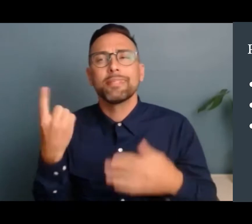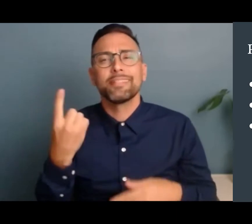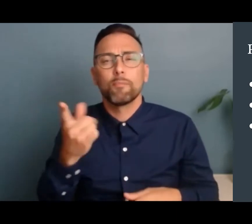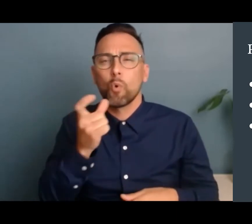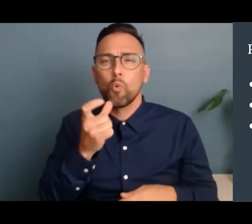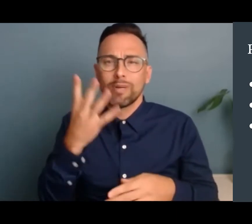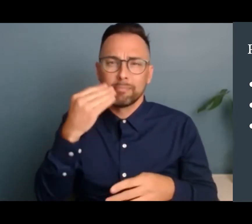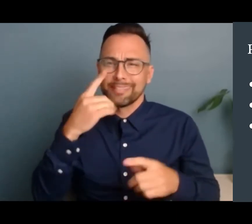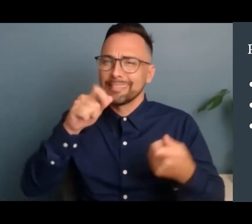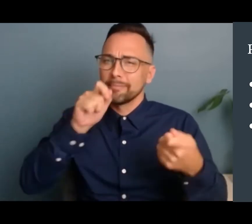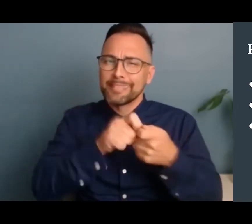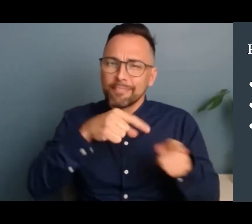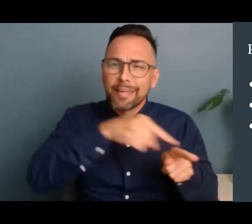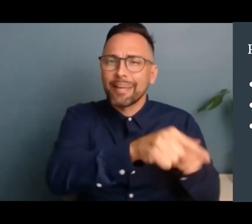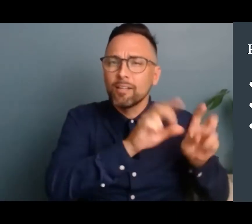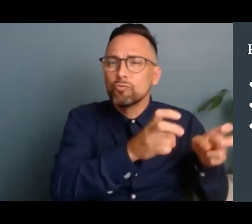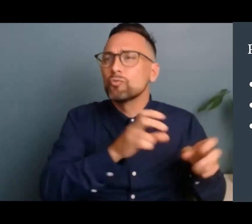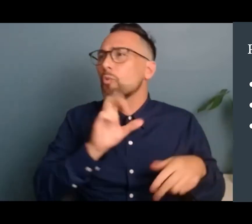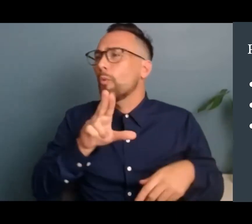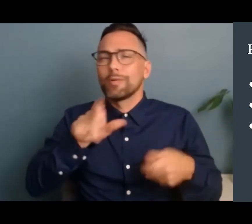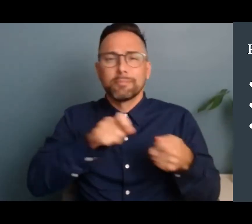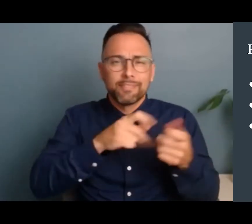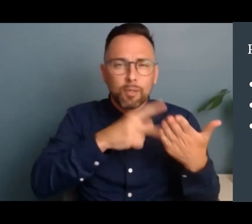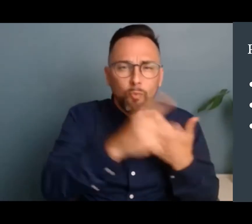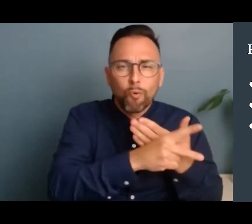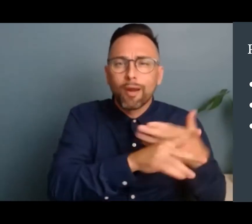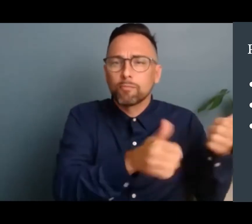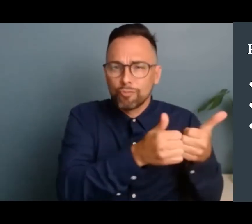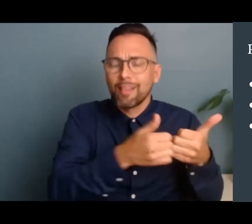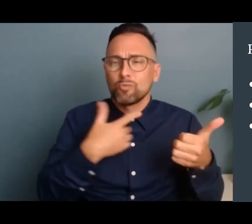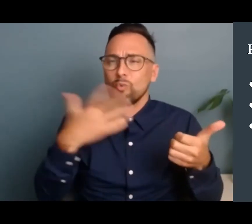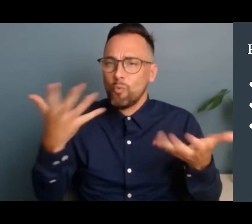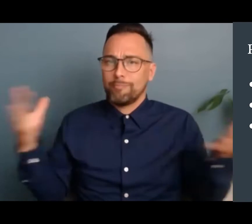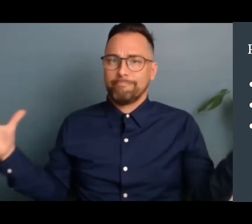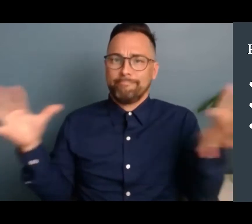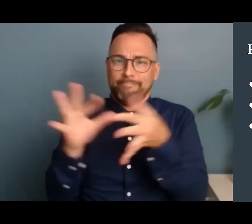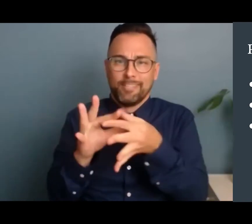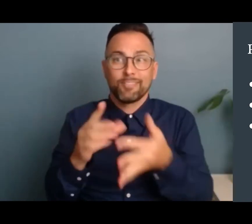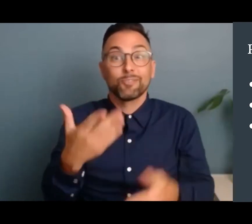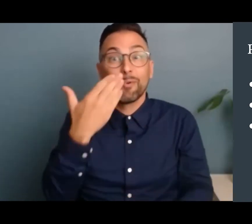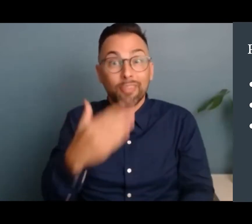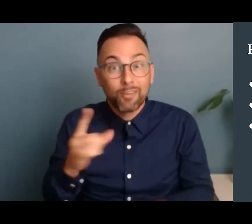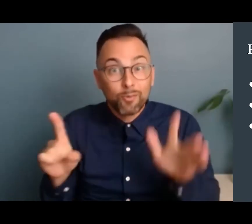experience, or someone that might have experience in a specific issue or a specific challenge that they may have faced with their program.